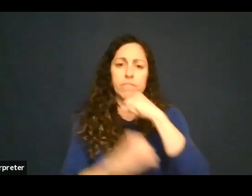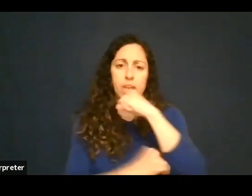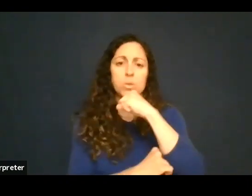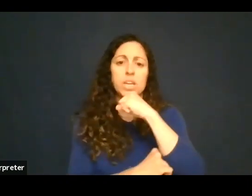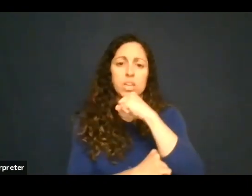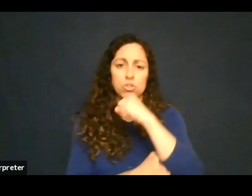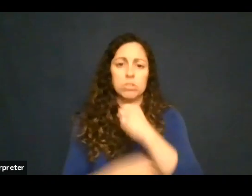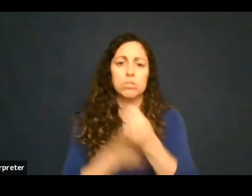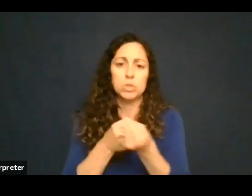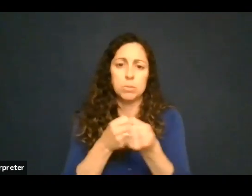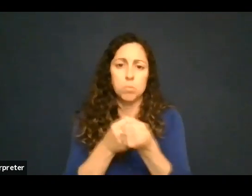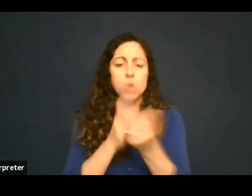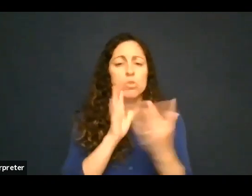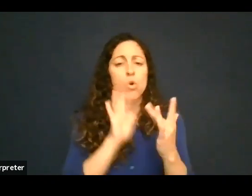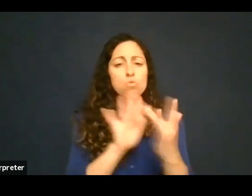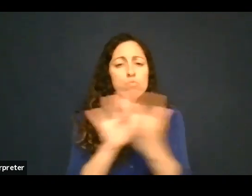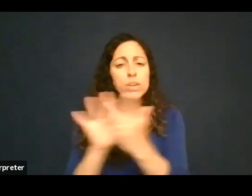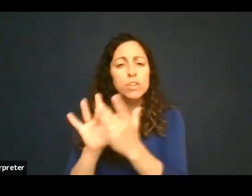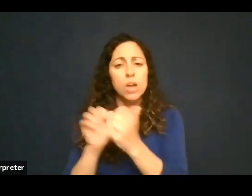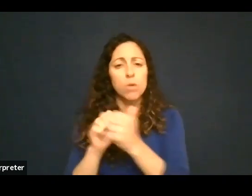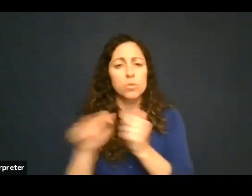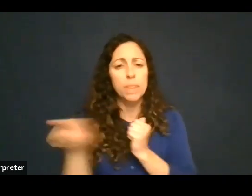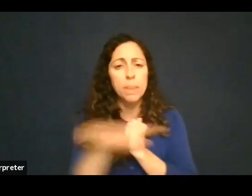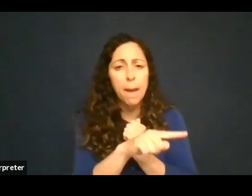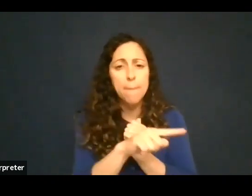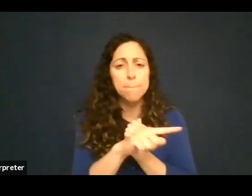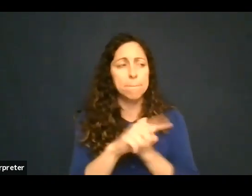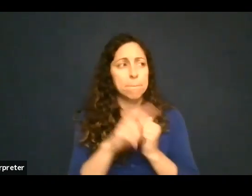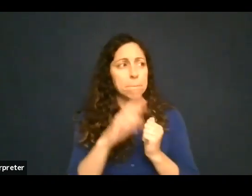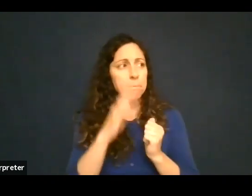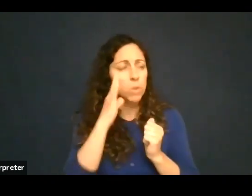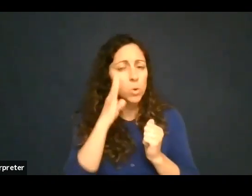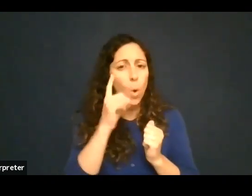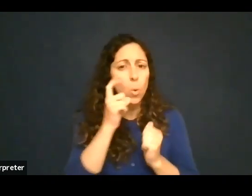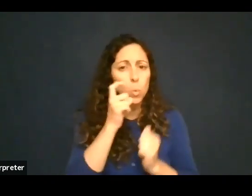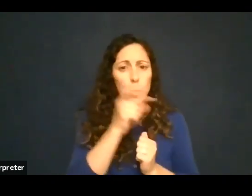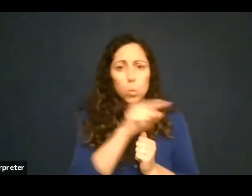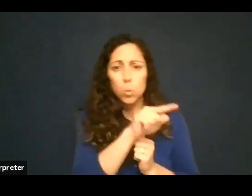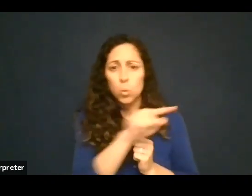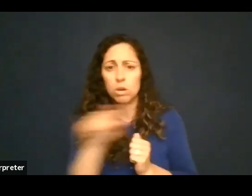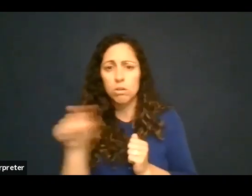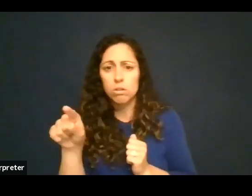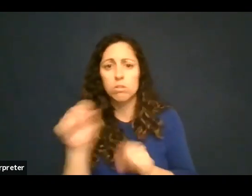and working with Usher syndrome foundations or foundations